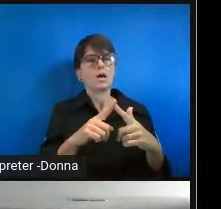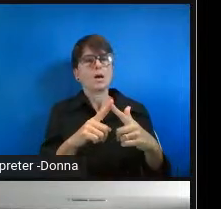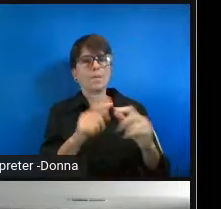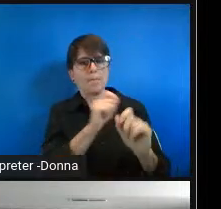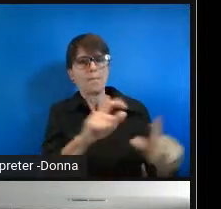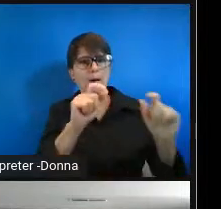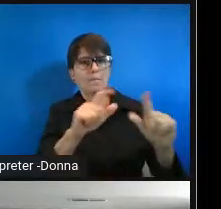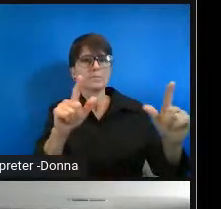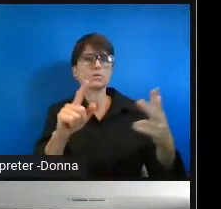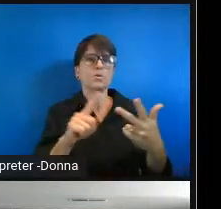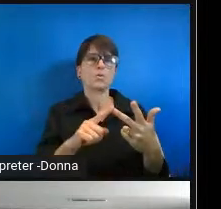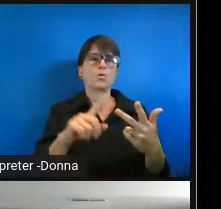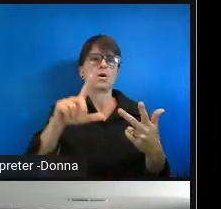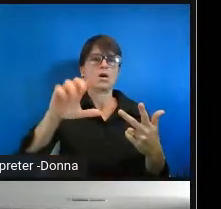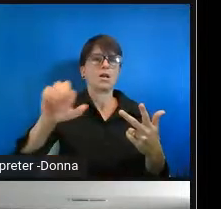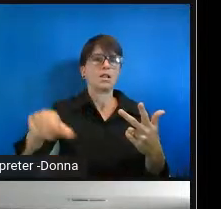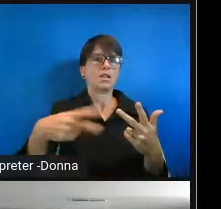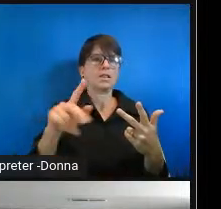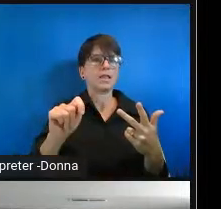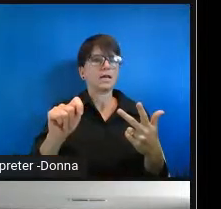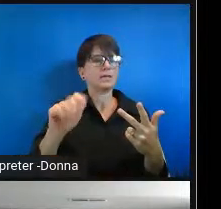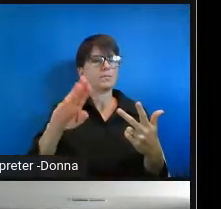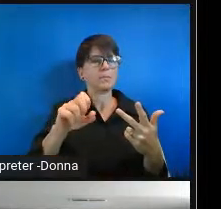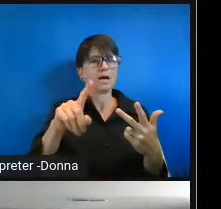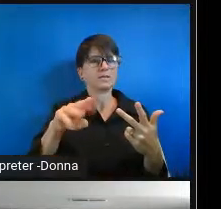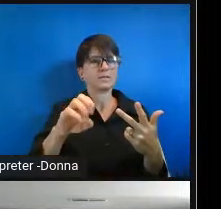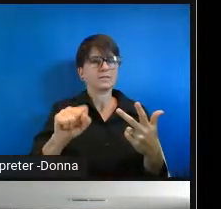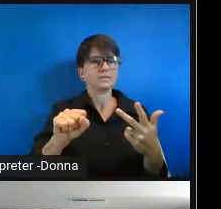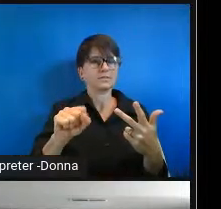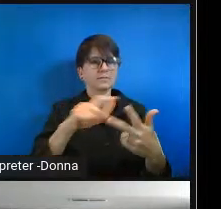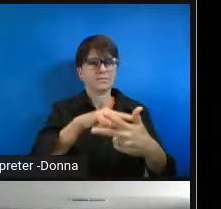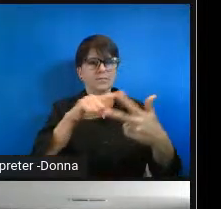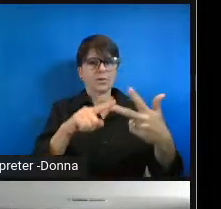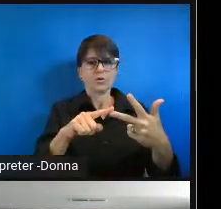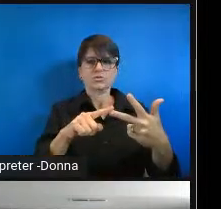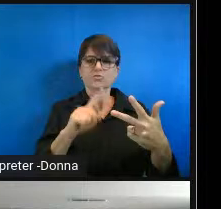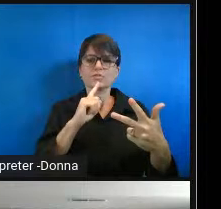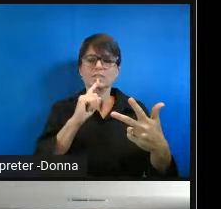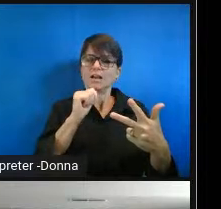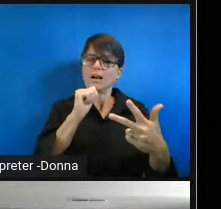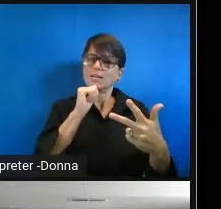The remaining user interface patterns besides native dialogues are Modals,